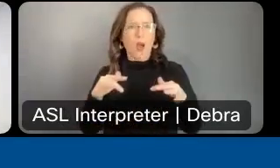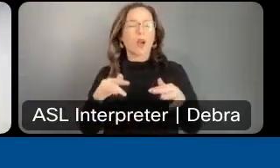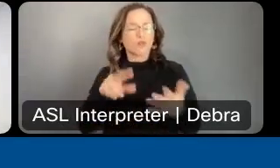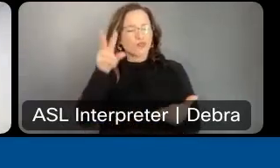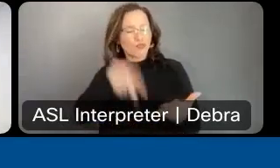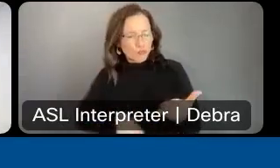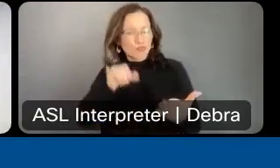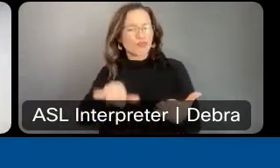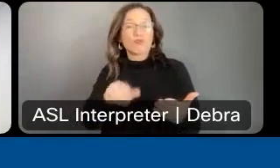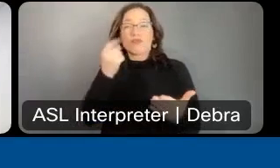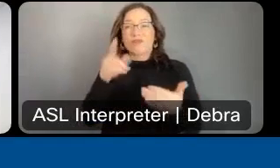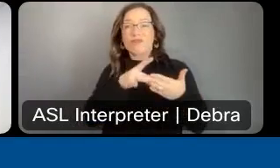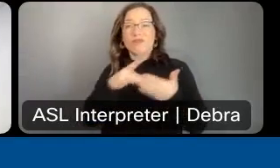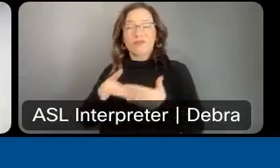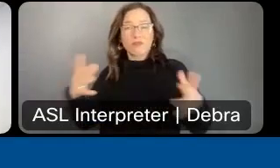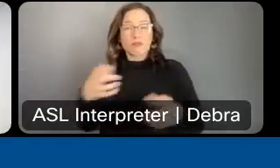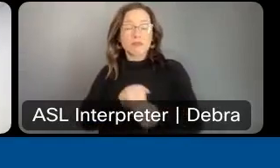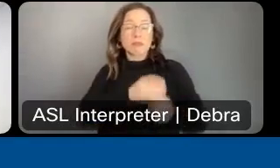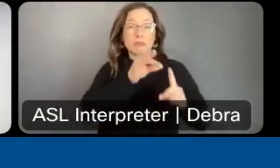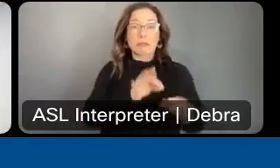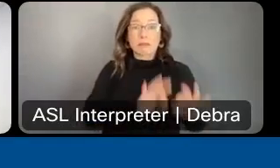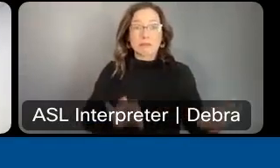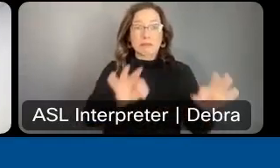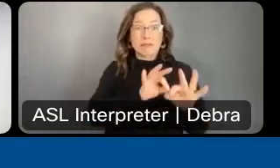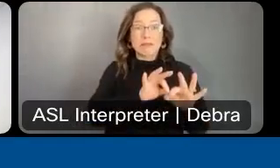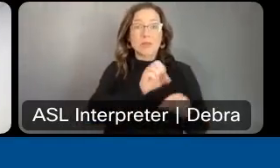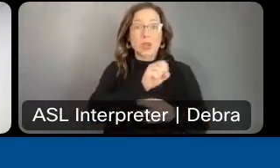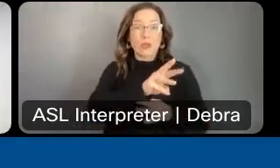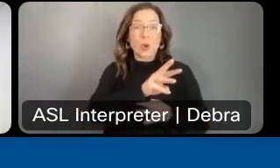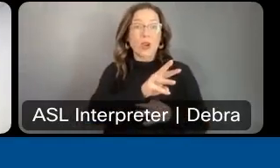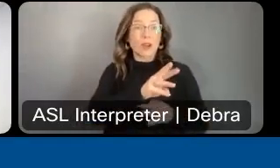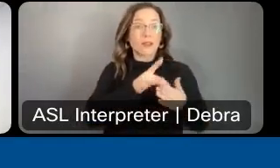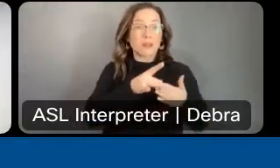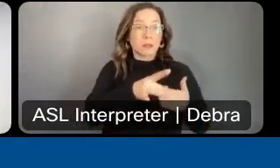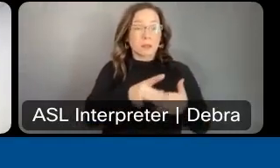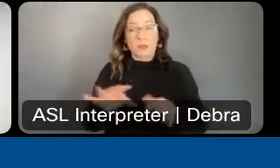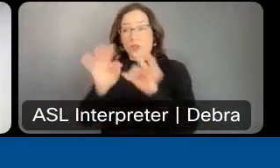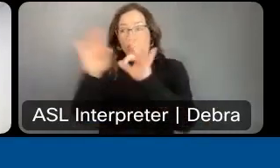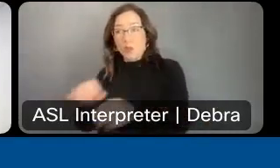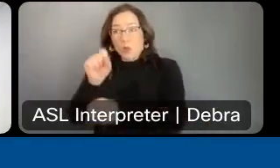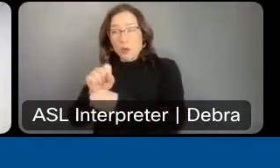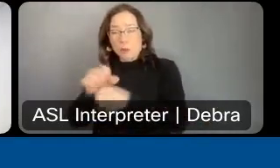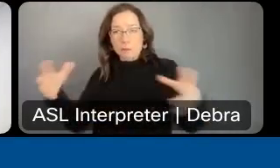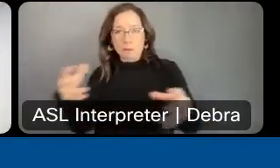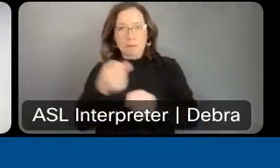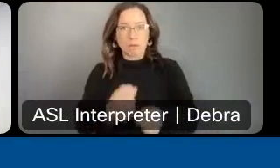The guide consolidates essential software assurance guidance and frameworks into a single document and includes